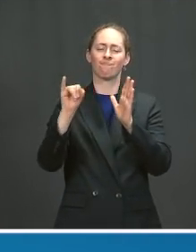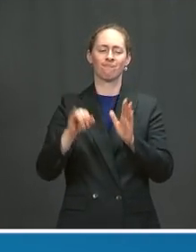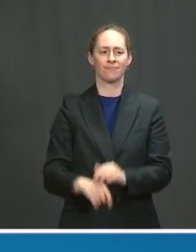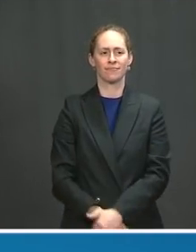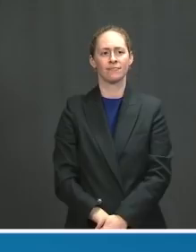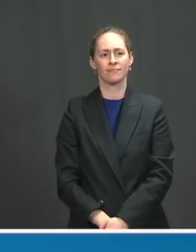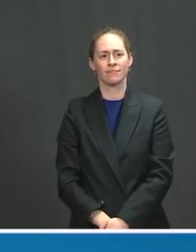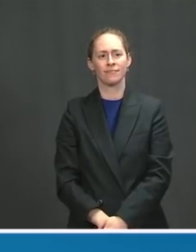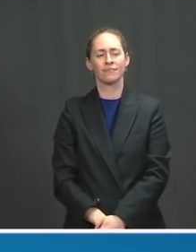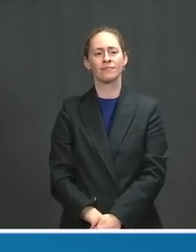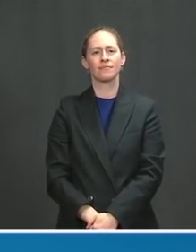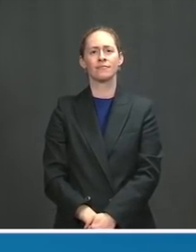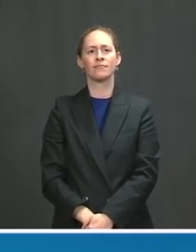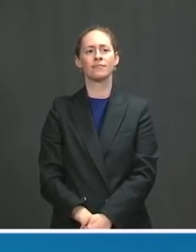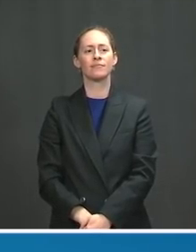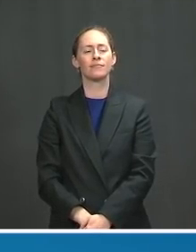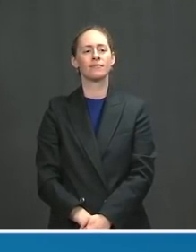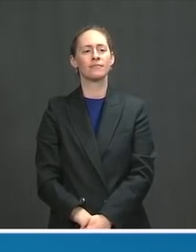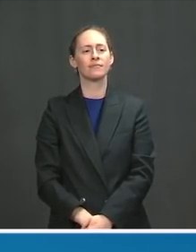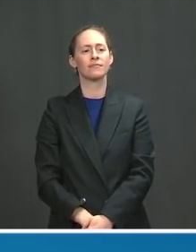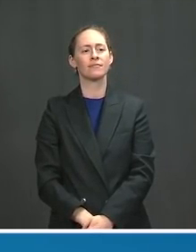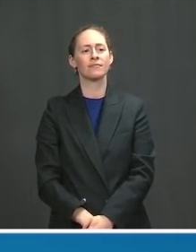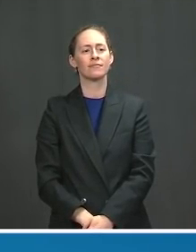So as I conclude today, that's what I want to talk about.